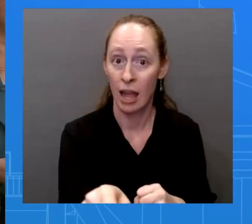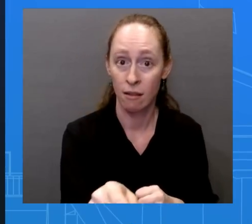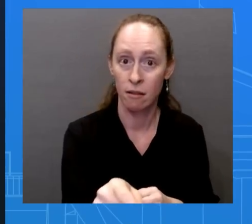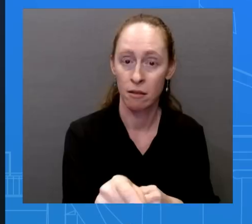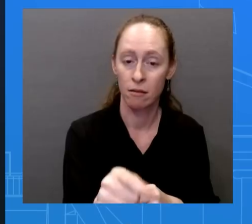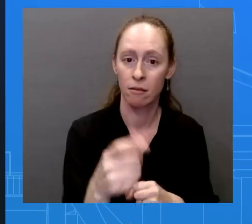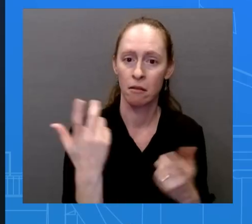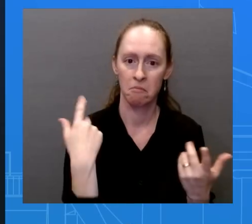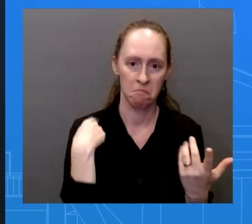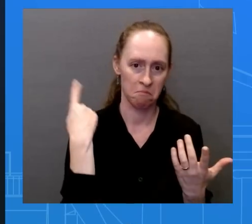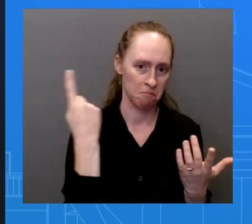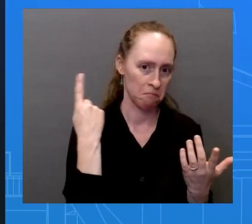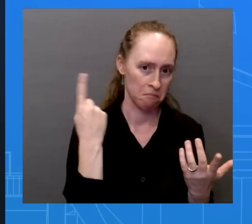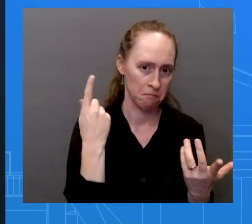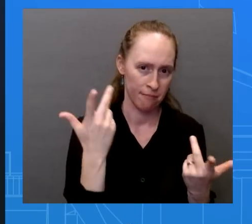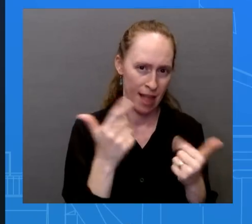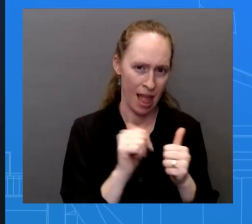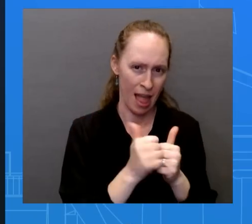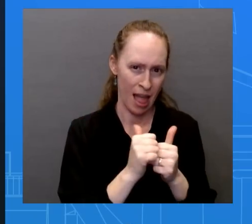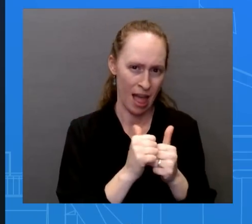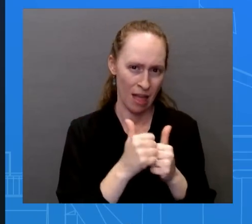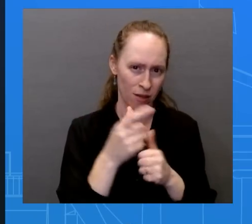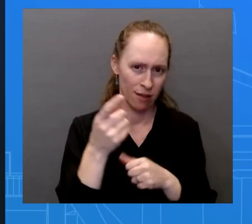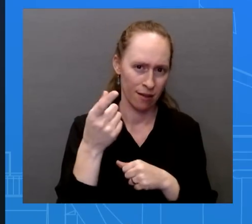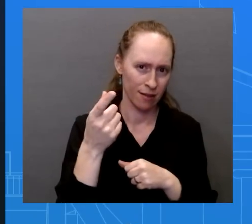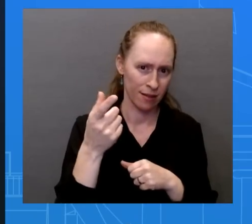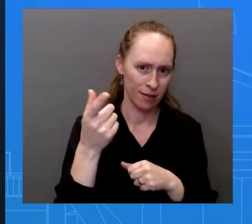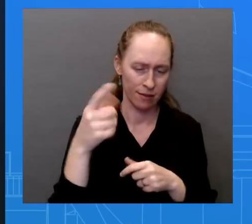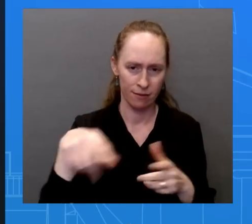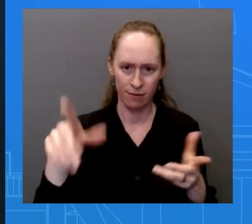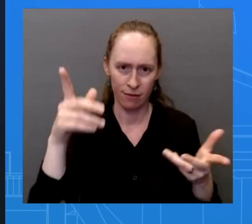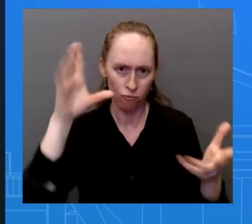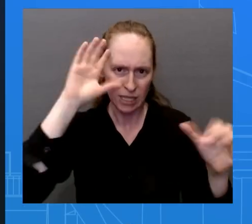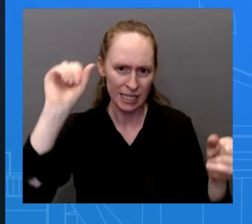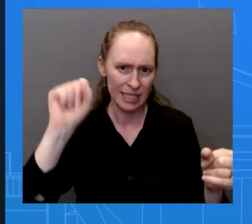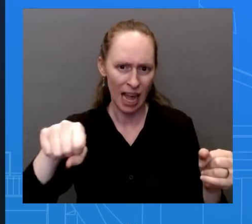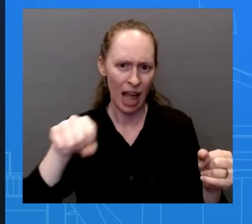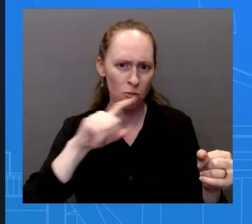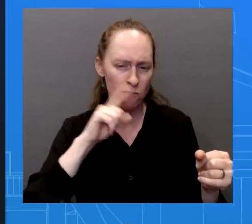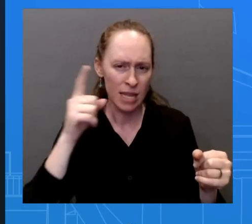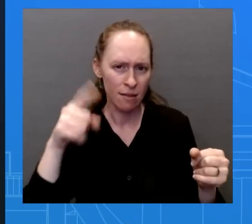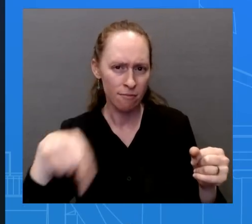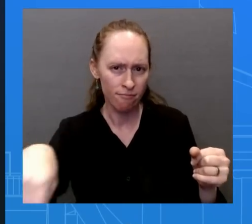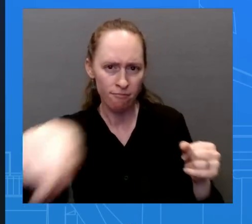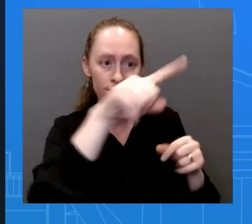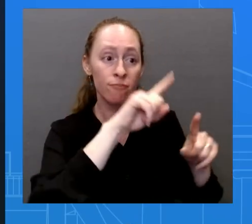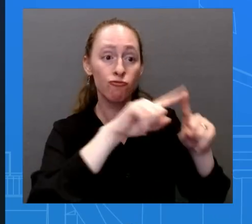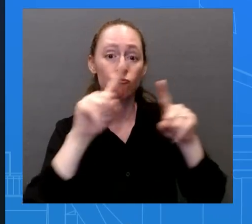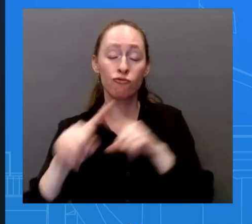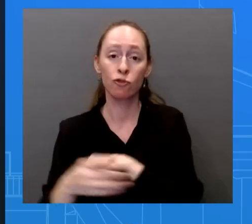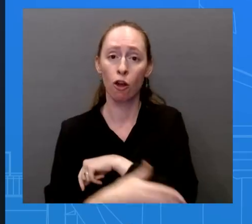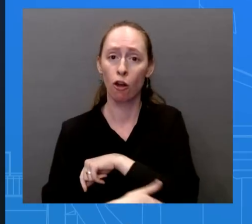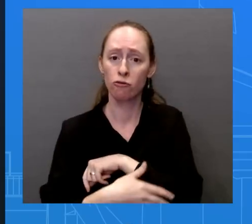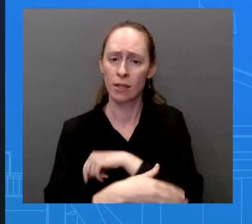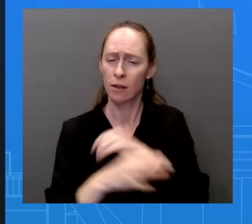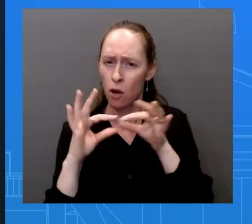we have been very clear about what we're seeing -- the aggression against Ukraine by Russia.